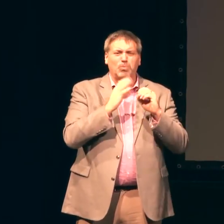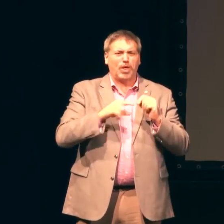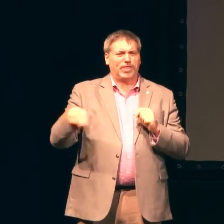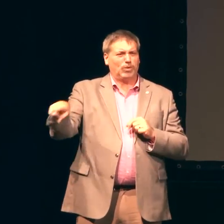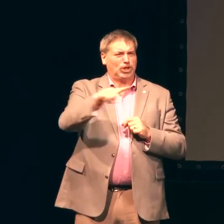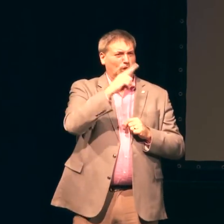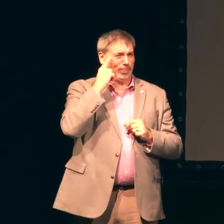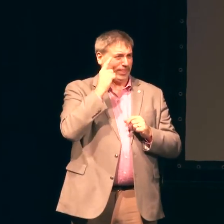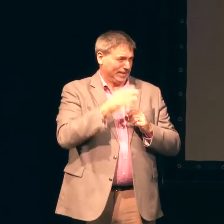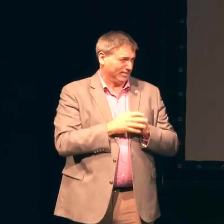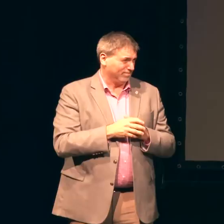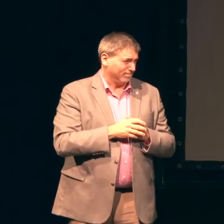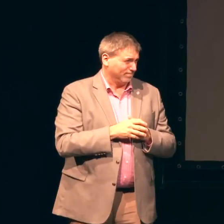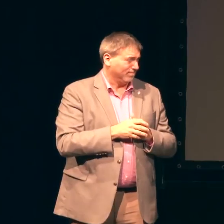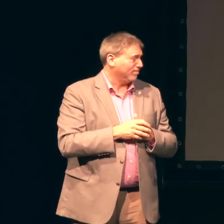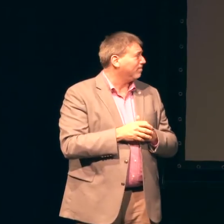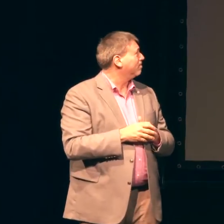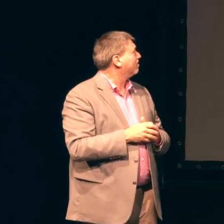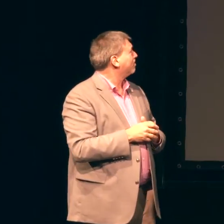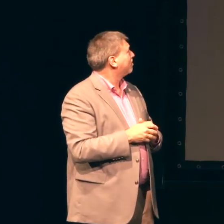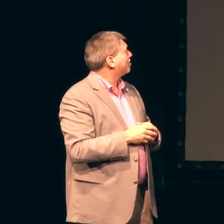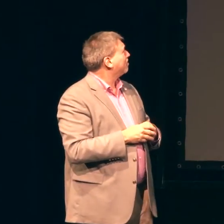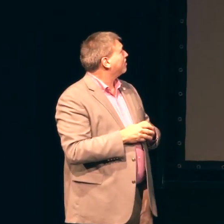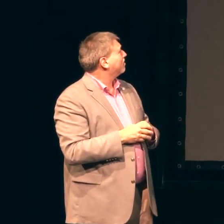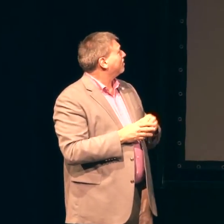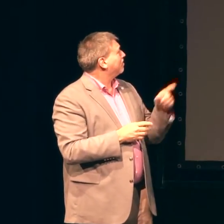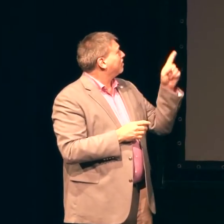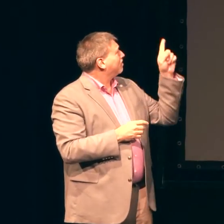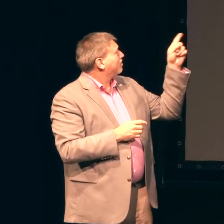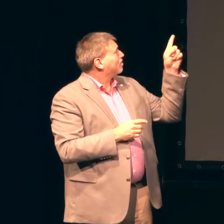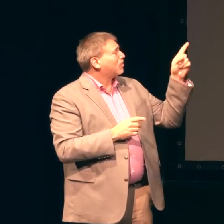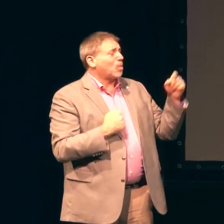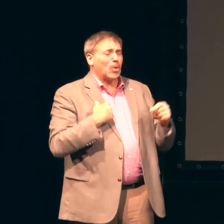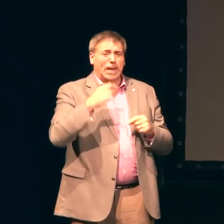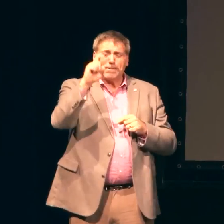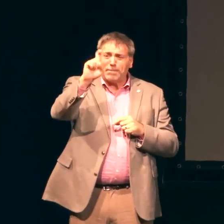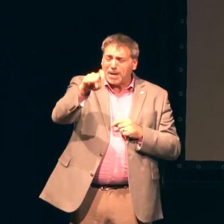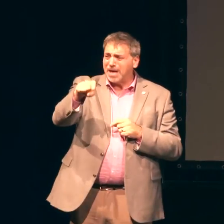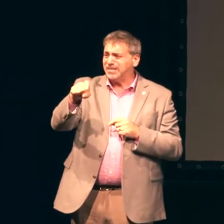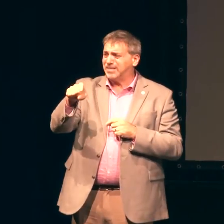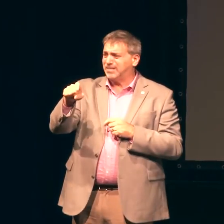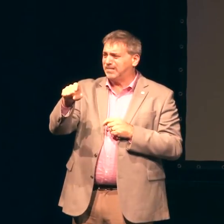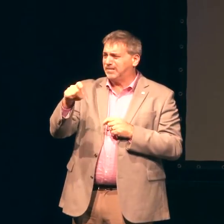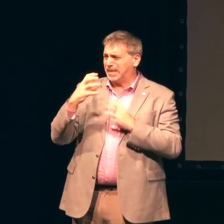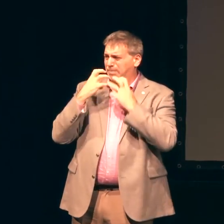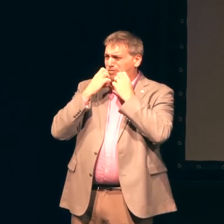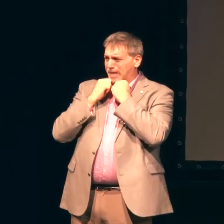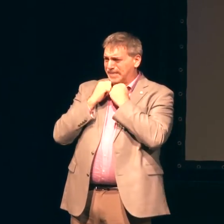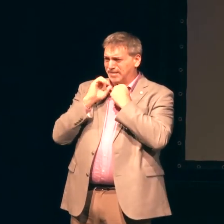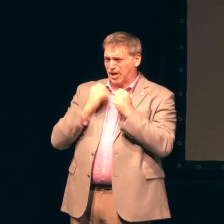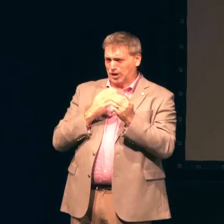is a huge issue, more than you even think. We